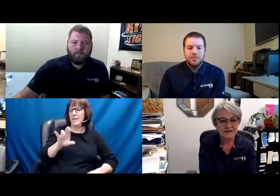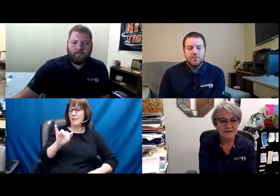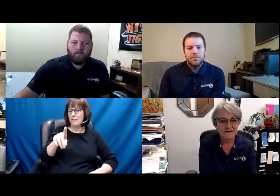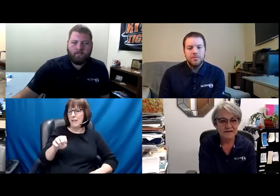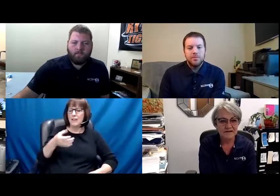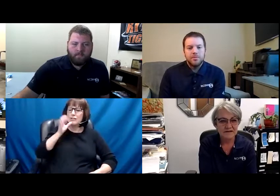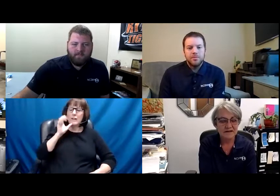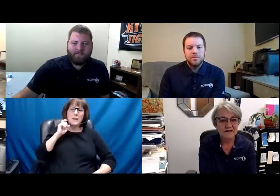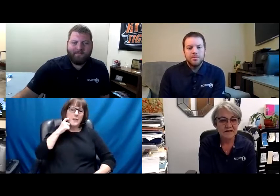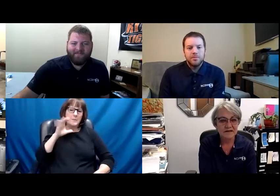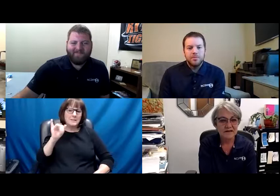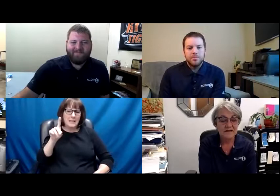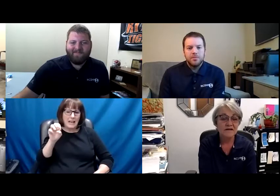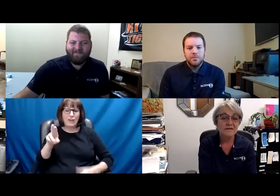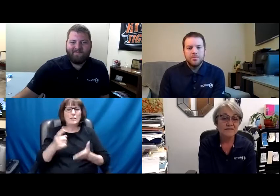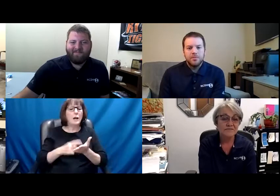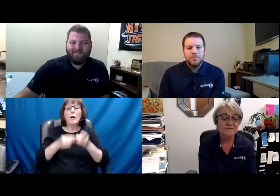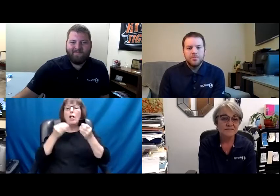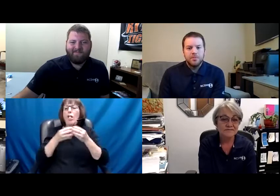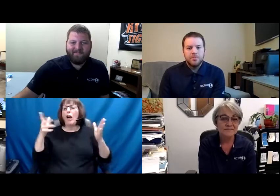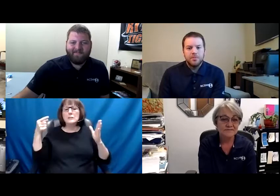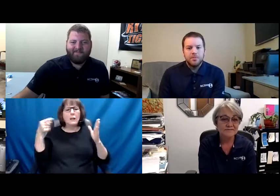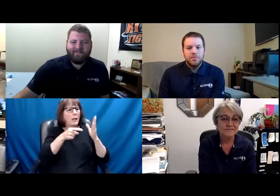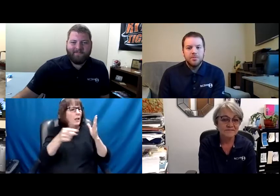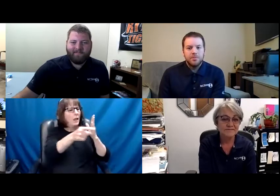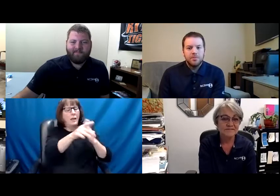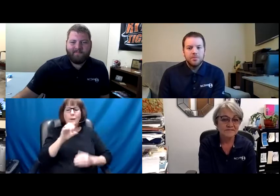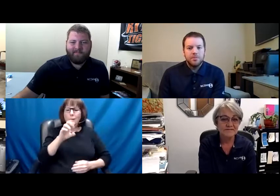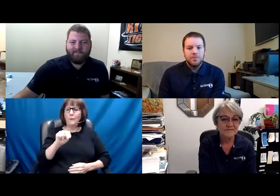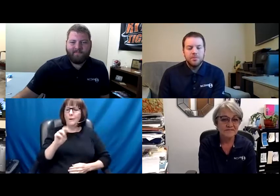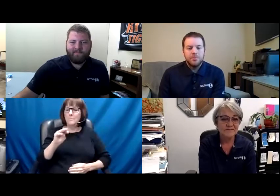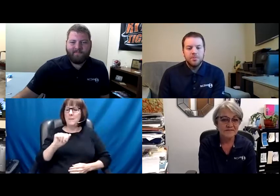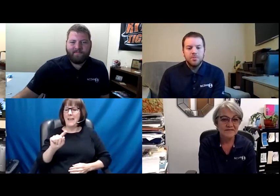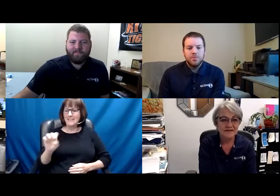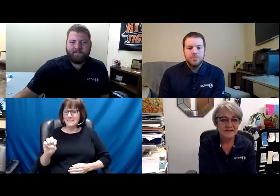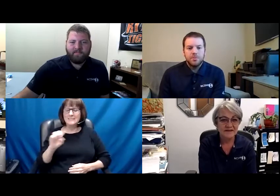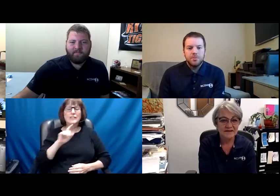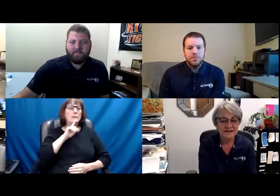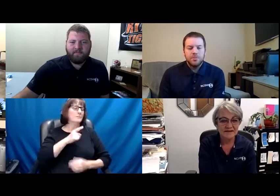and sometimes get lost in the corn maze. I really enjoy making crafts in the fall,